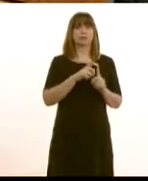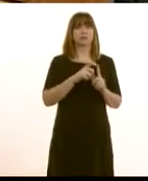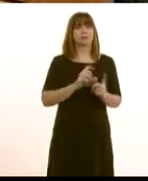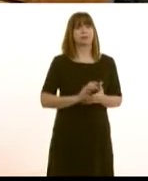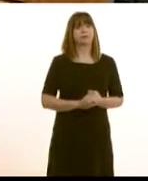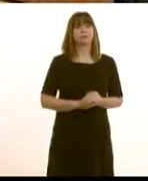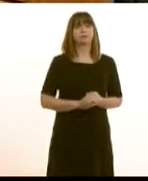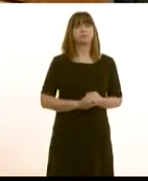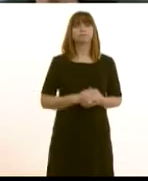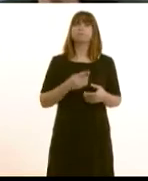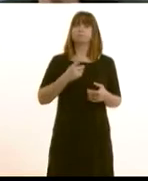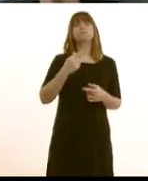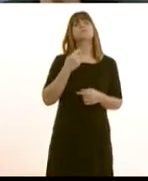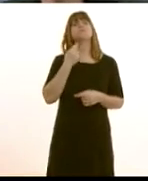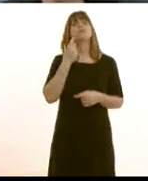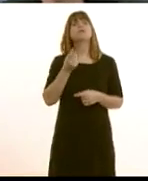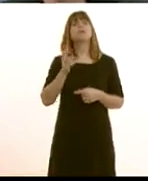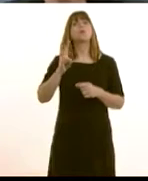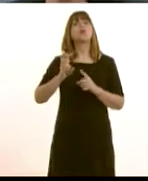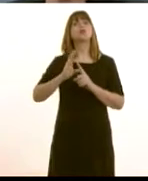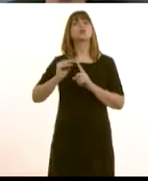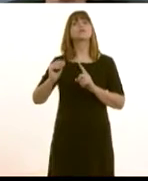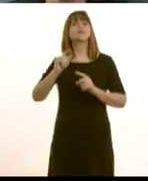First Minister, tomorrow, the Welsh Conservatives have tabled a debate on the local government